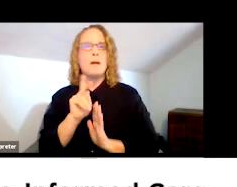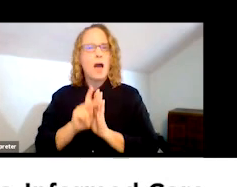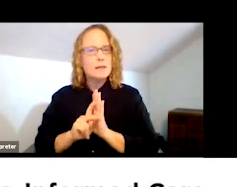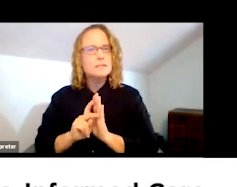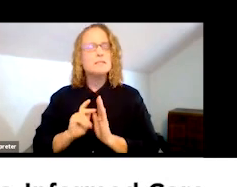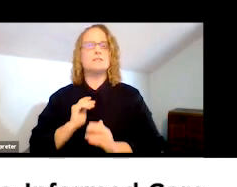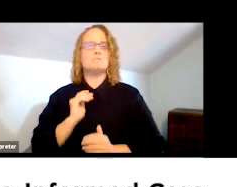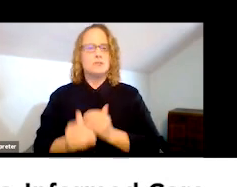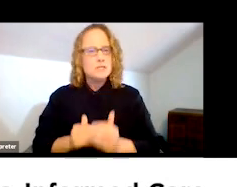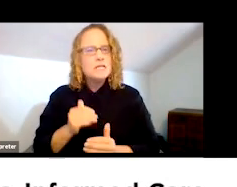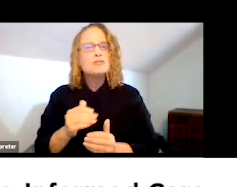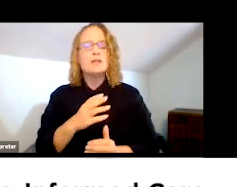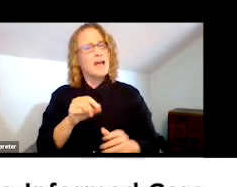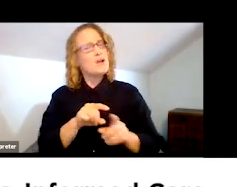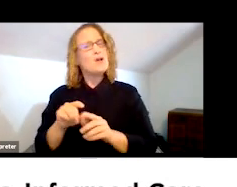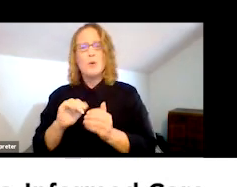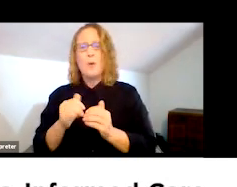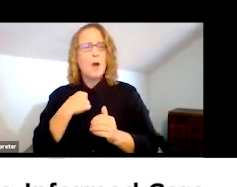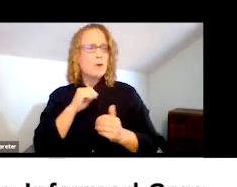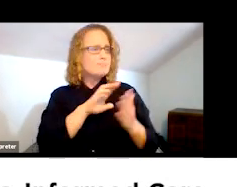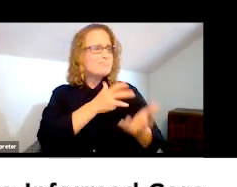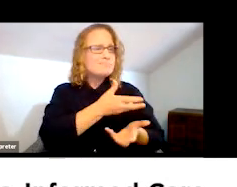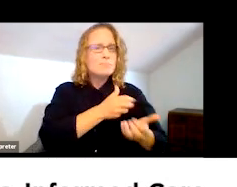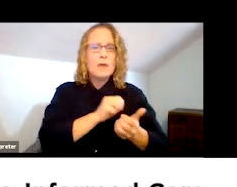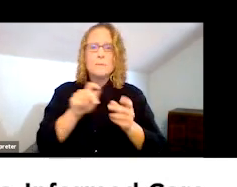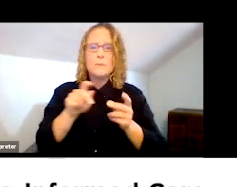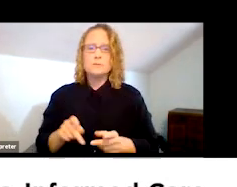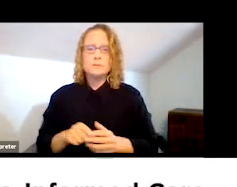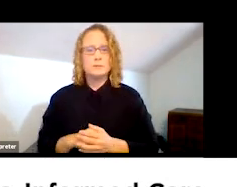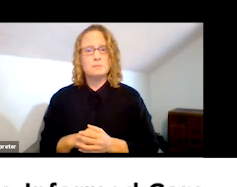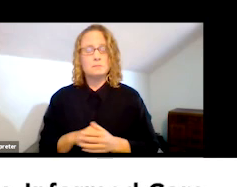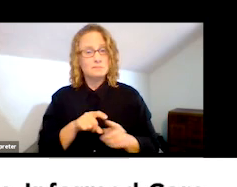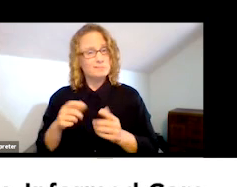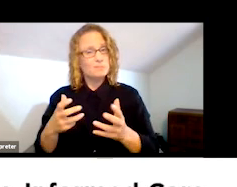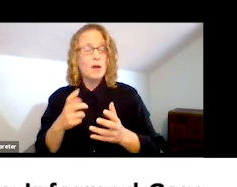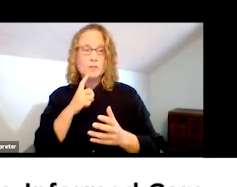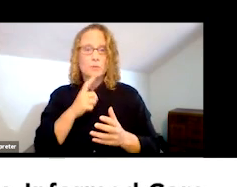And the trauma can surface in different ways. We wanna respond in a way